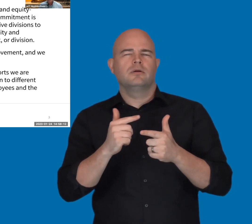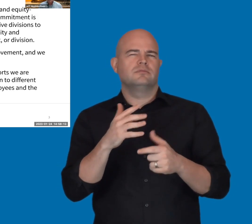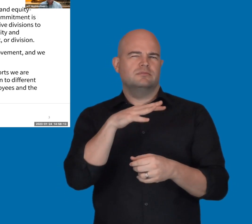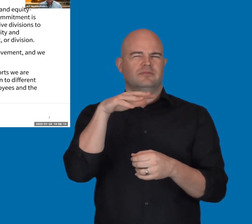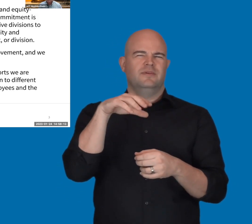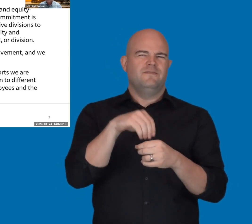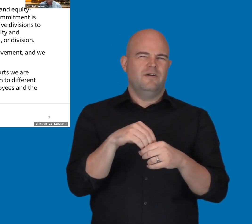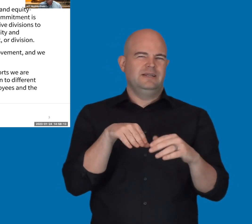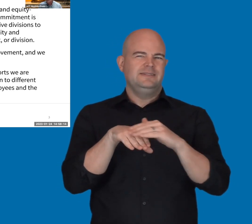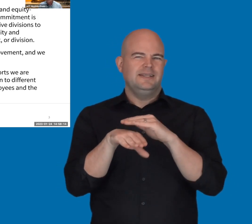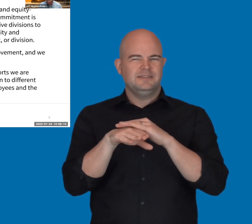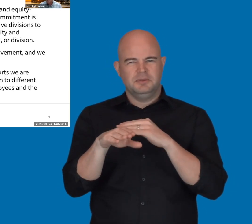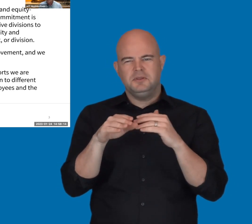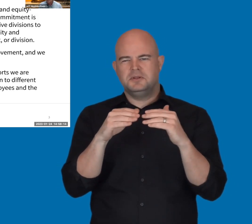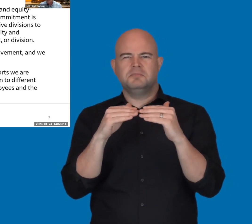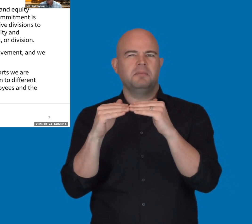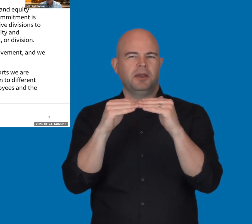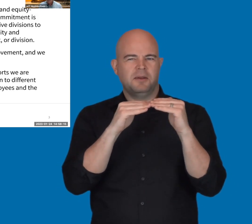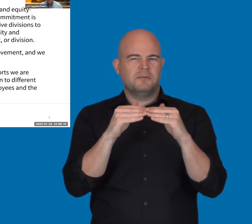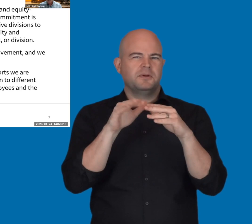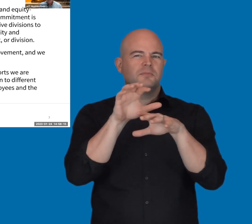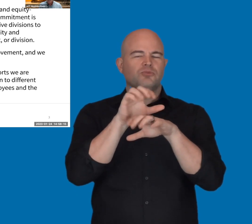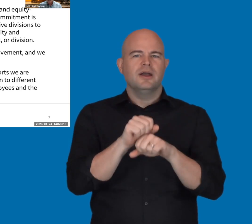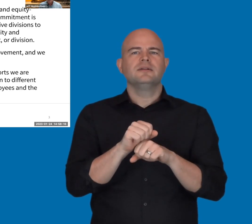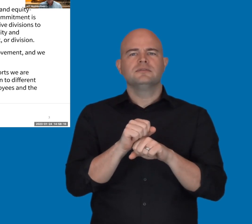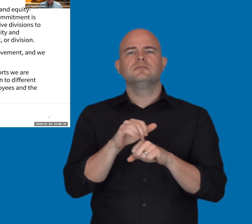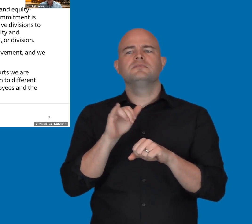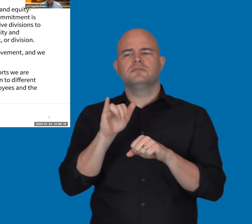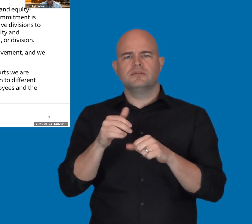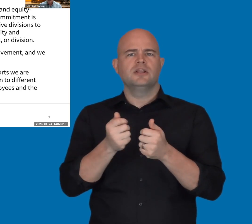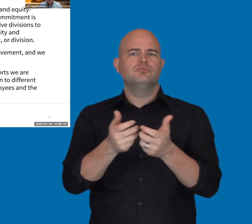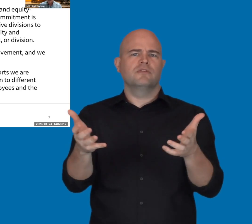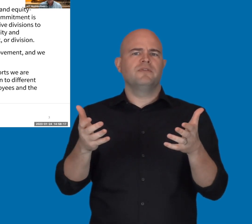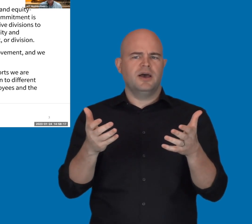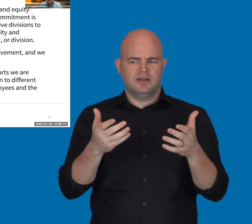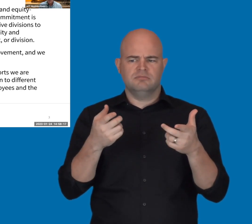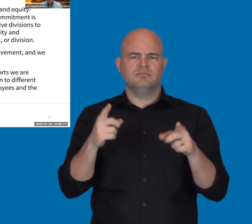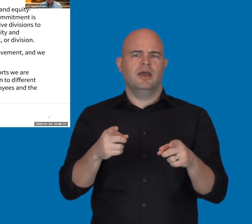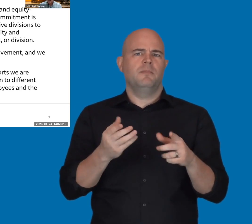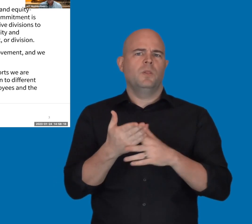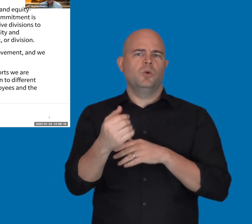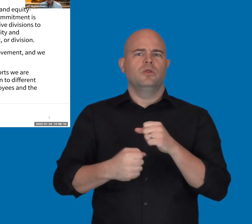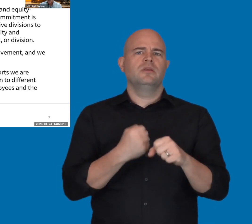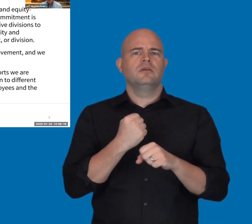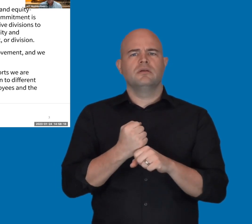So, just briefly again, my name is Jeff Higginbotham. I'm the faculty director for Student Accessibility Services at Mira Costa.